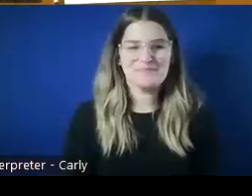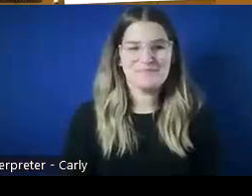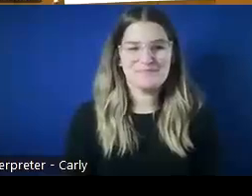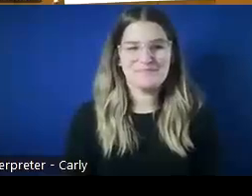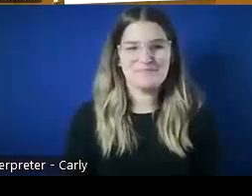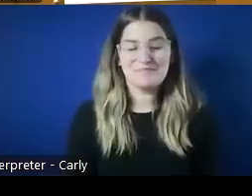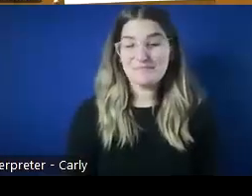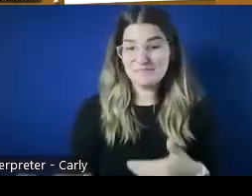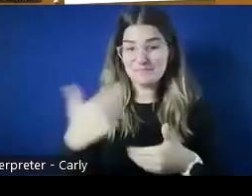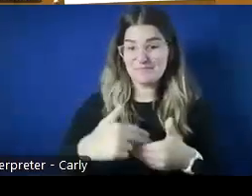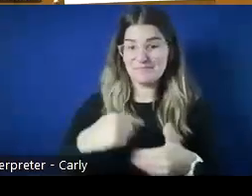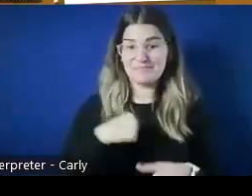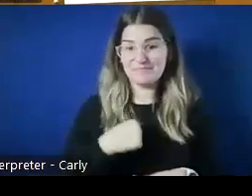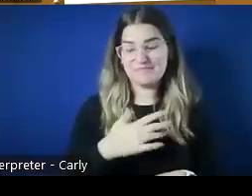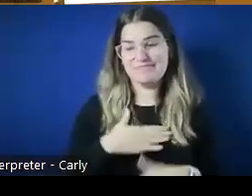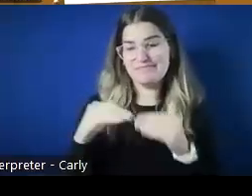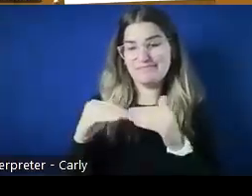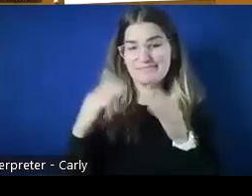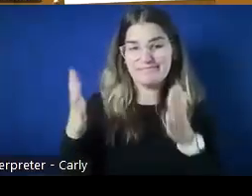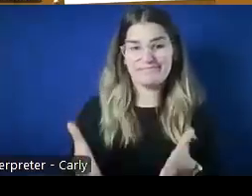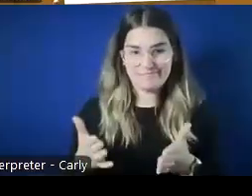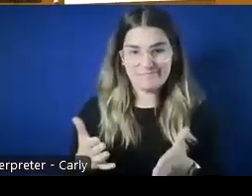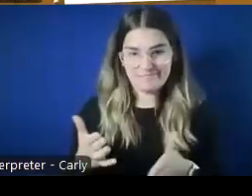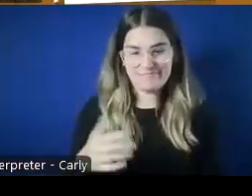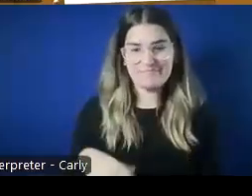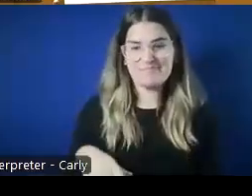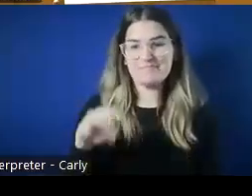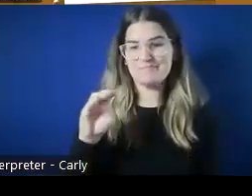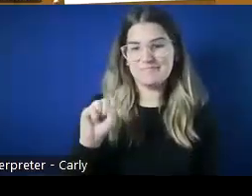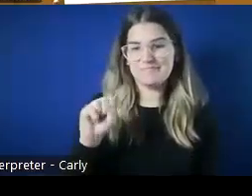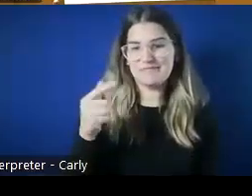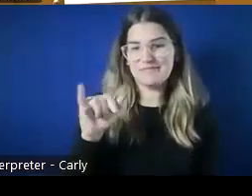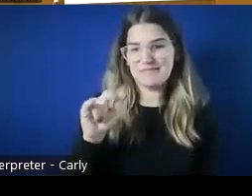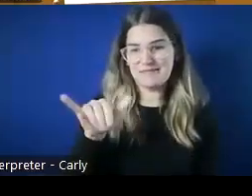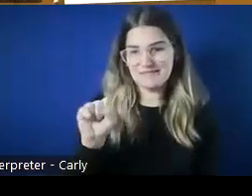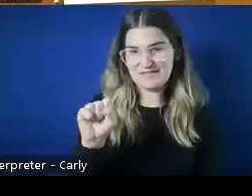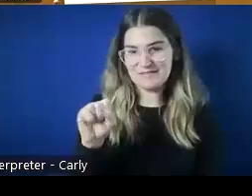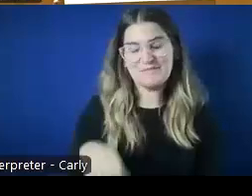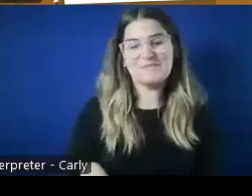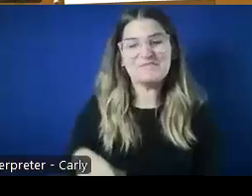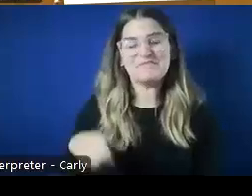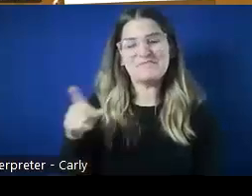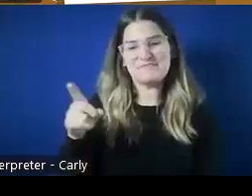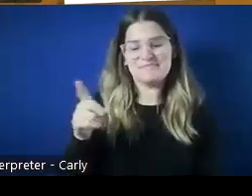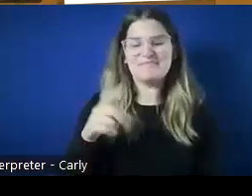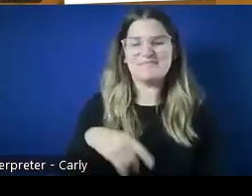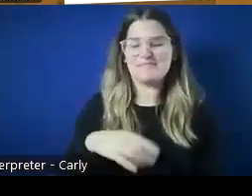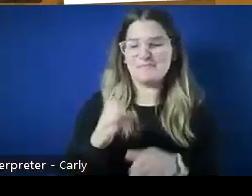colleagues first Dr Linda Alper Gillis who's a uh professor of Psychiatry Pediatrics and nursing and